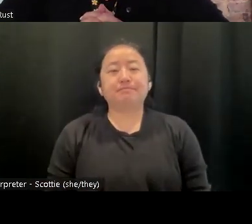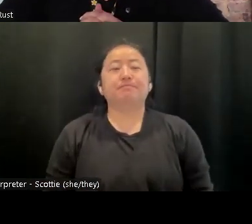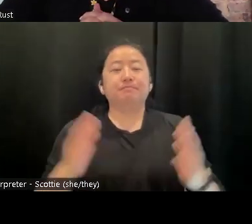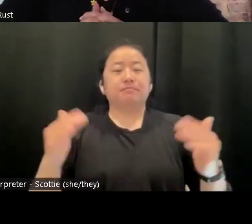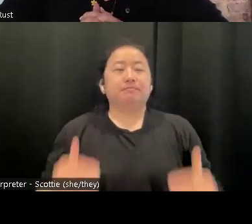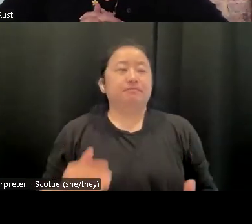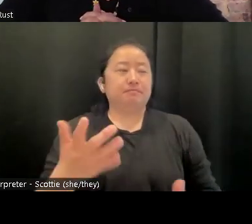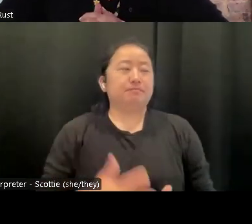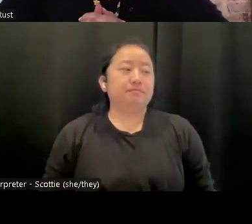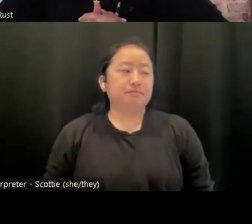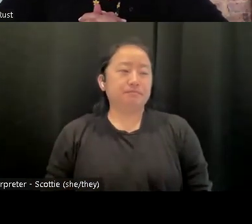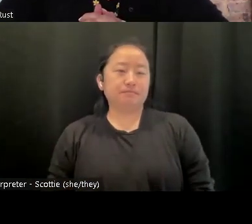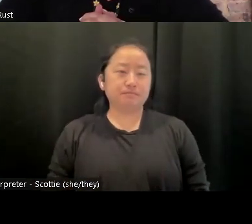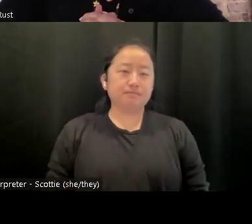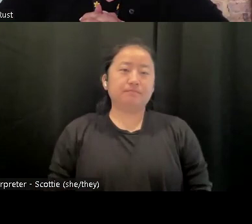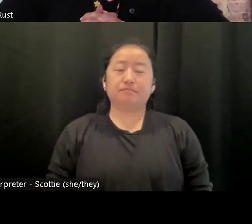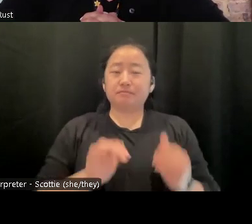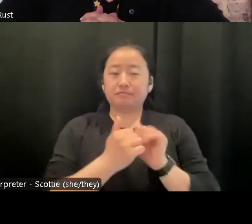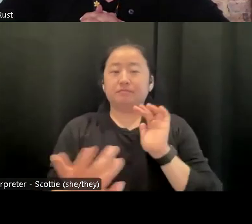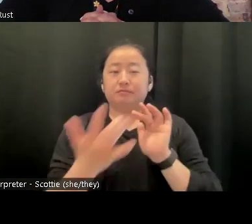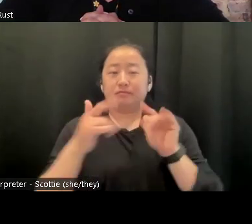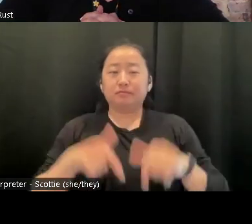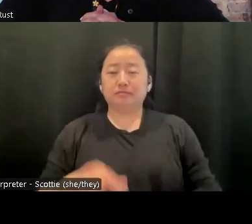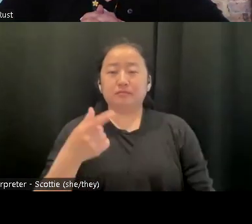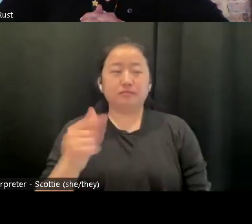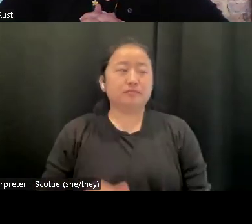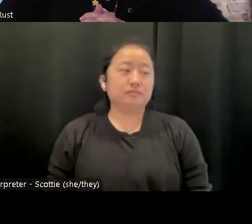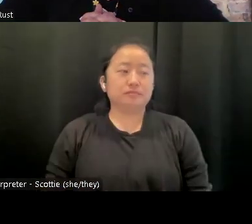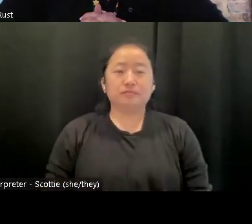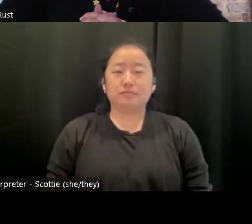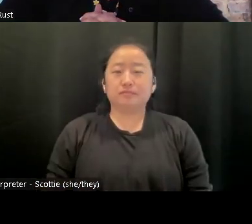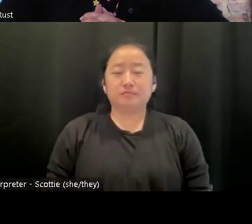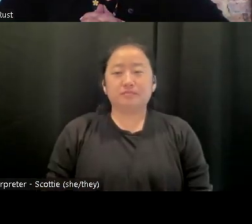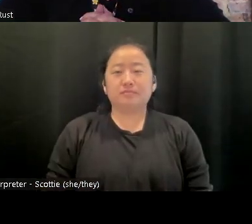this is how you can reach us in Georgia. And definitely check out our YouTube channel.